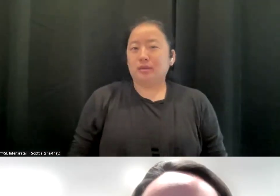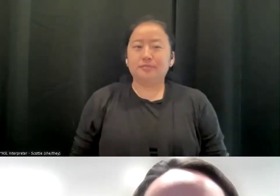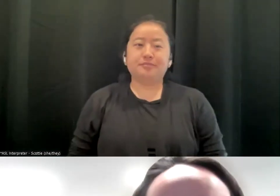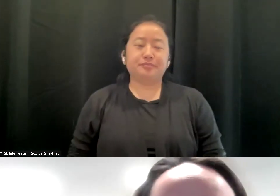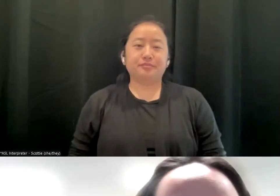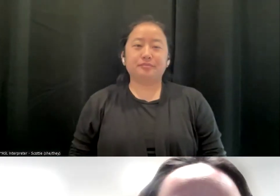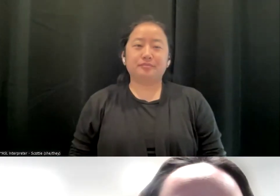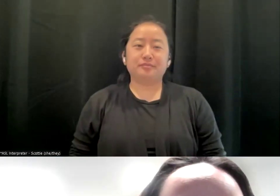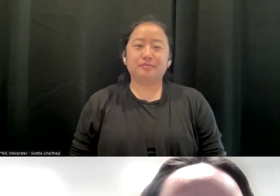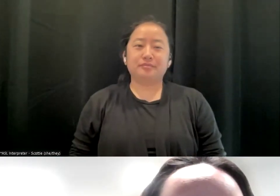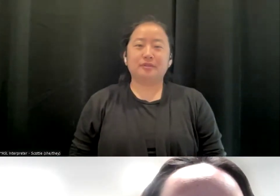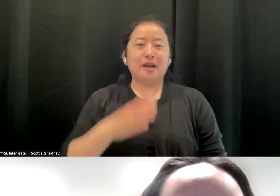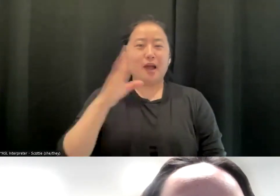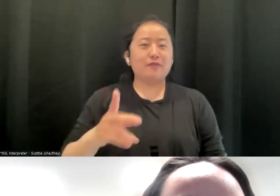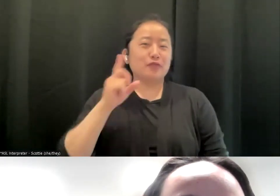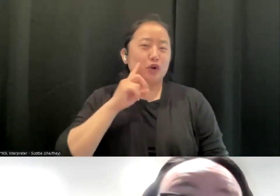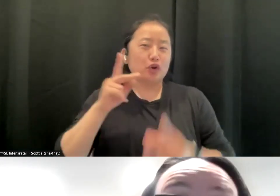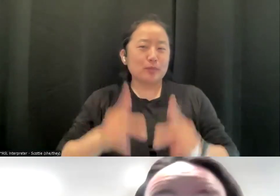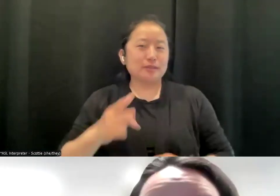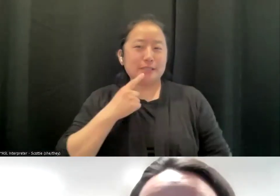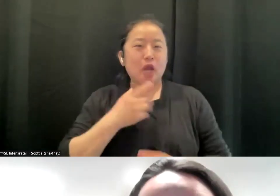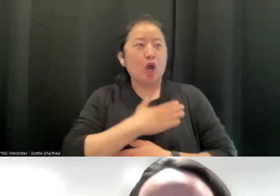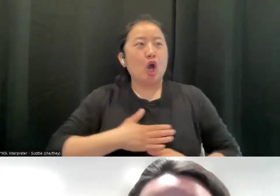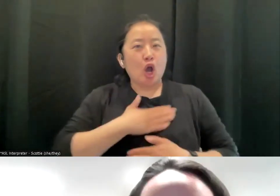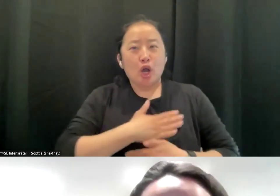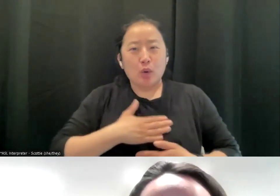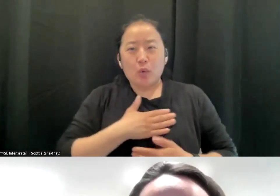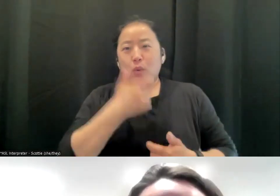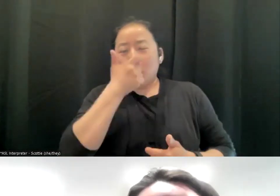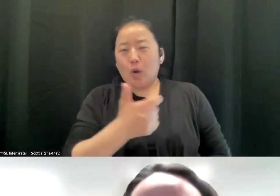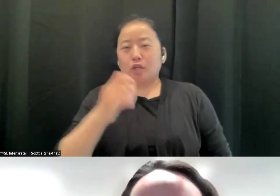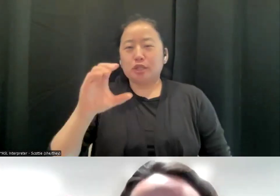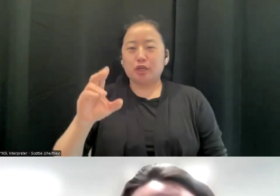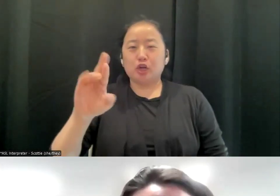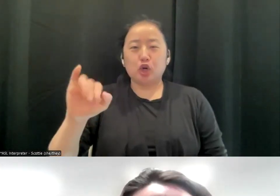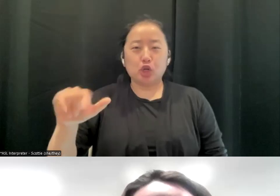they enjoy watching curling so that's a good one. >> It takes so much precise timing and I don't